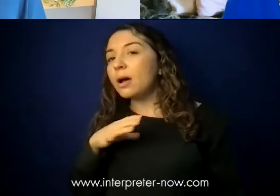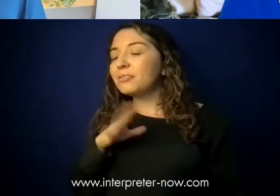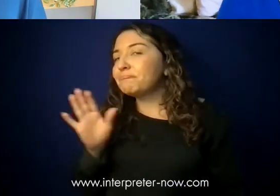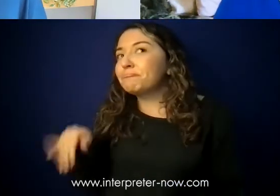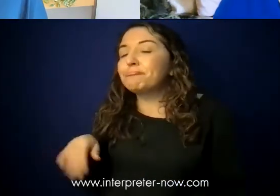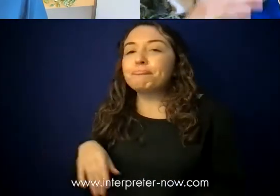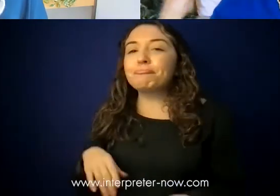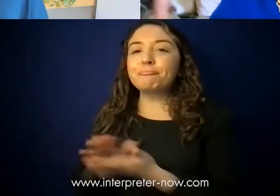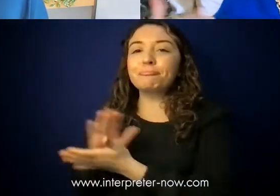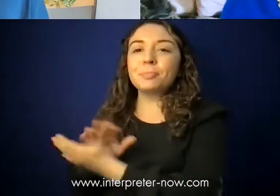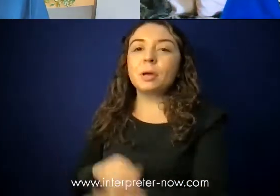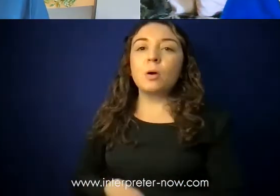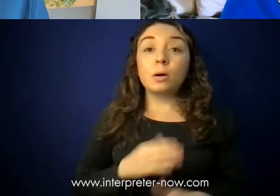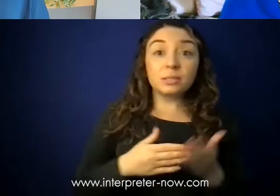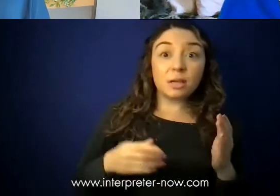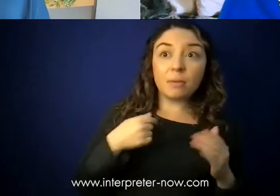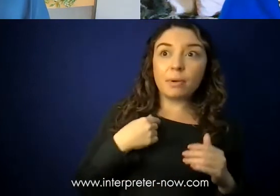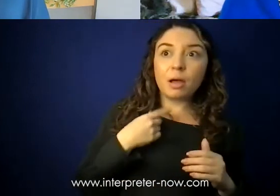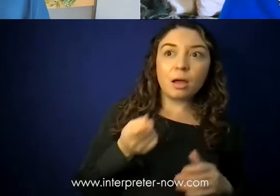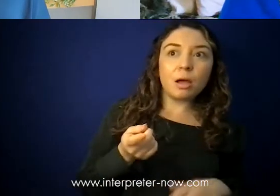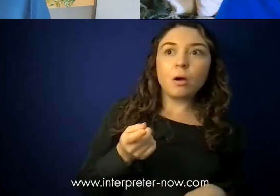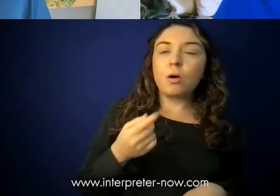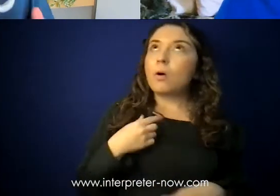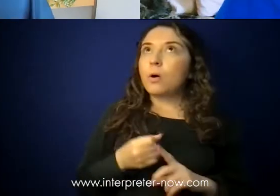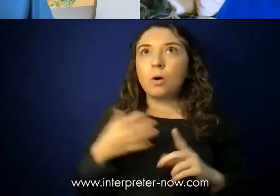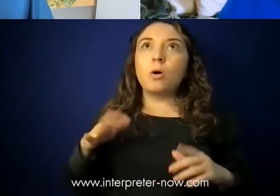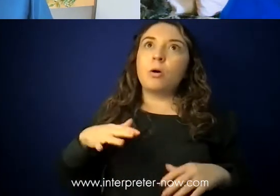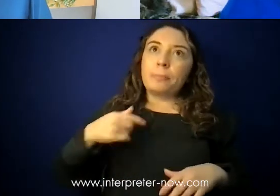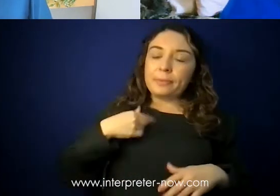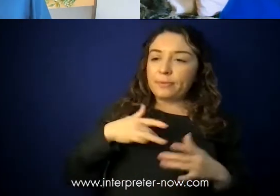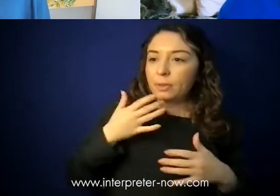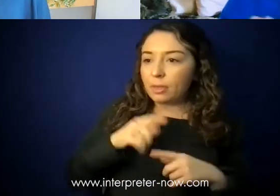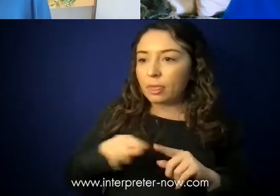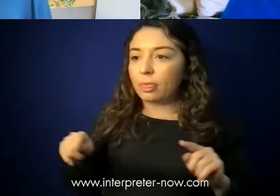Like, we won't even know that we're doing that throughout the day, but that's intuitive